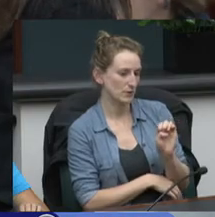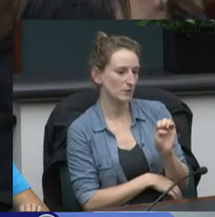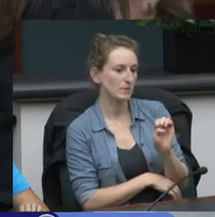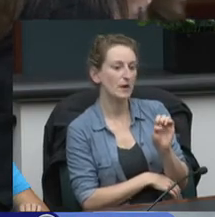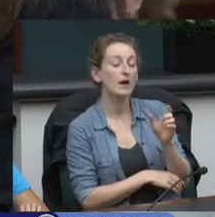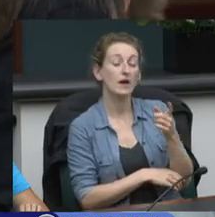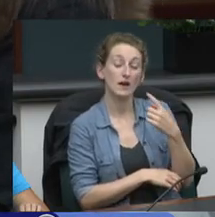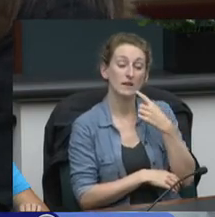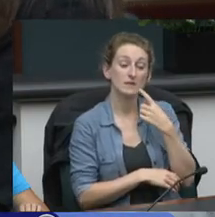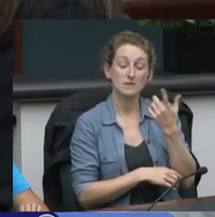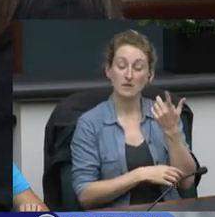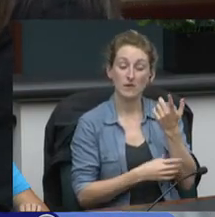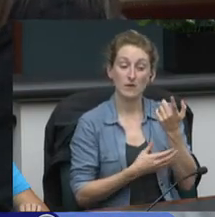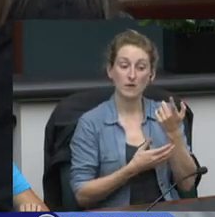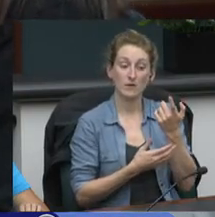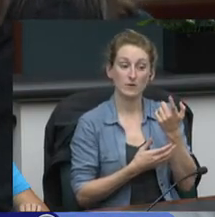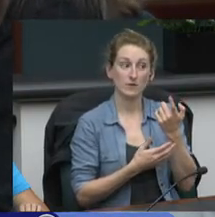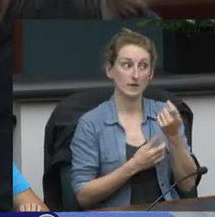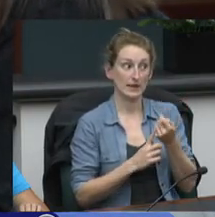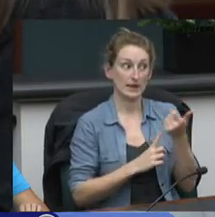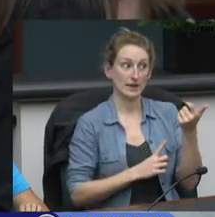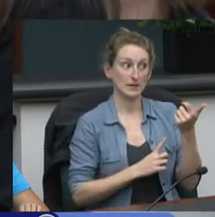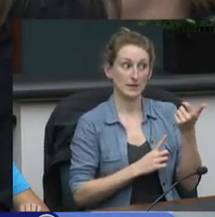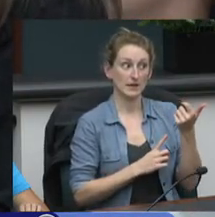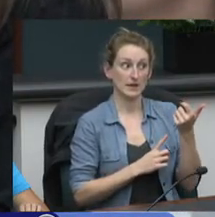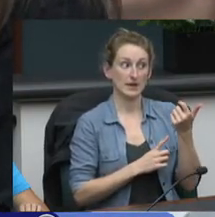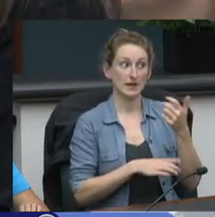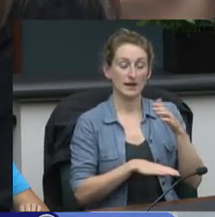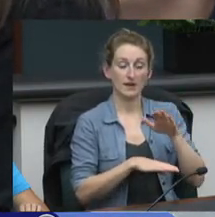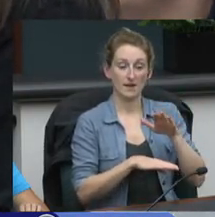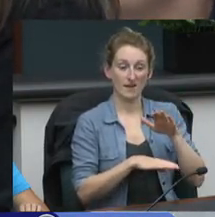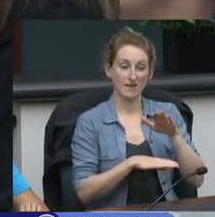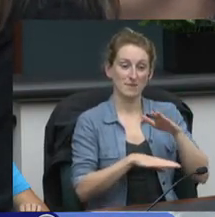stimulate an active commercial market for it developers will always meet the